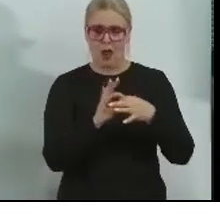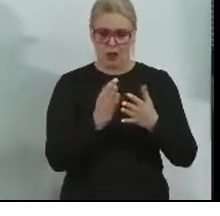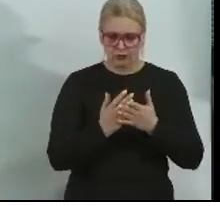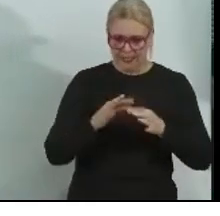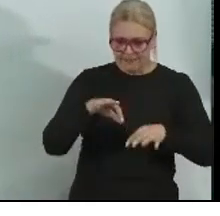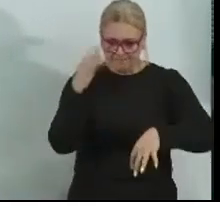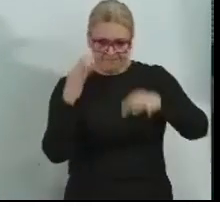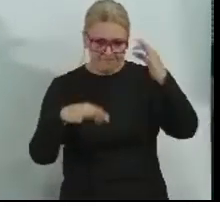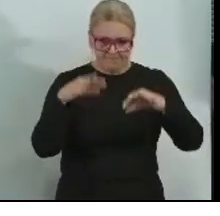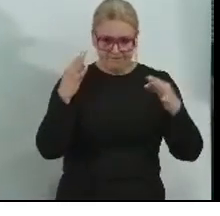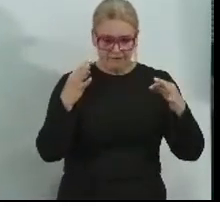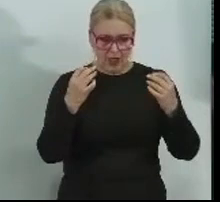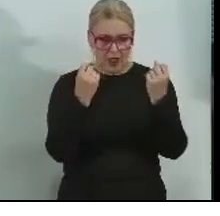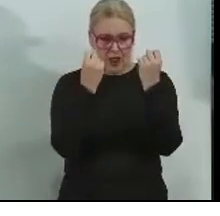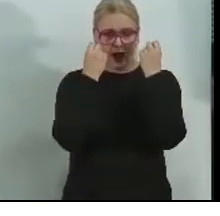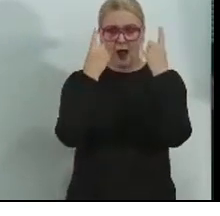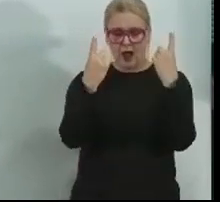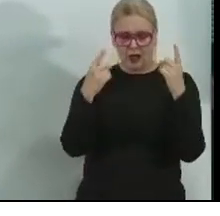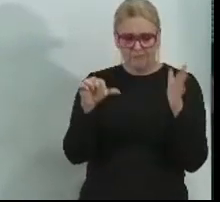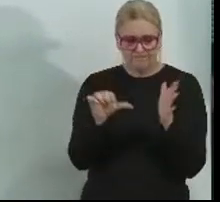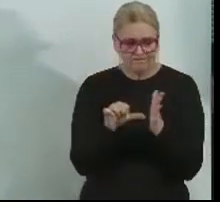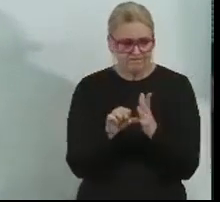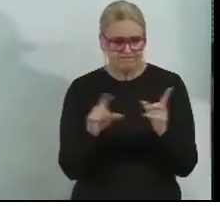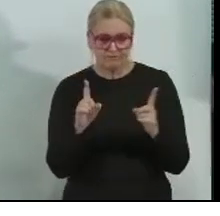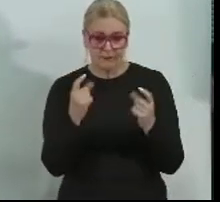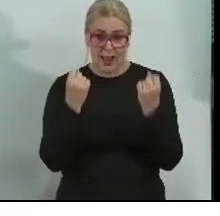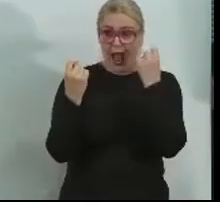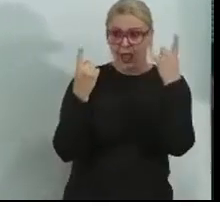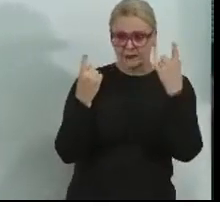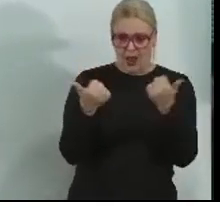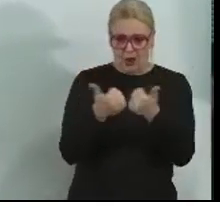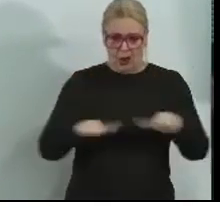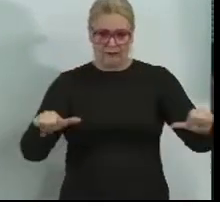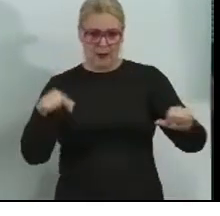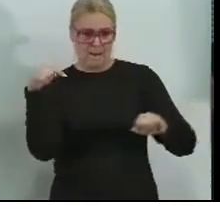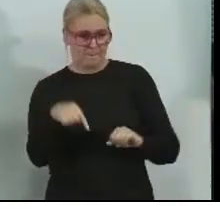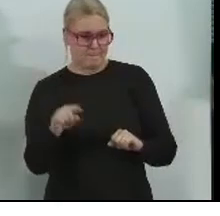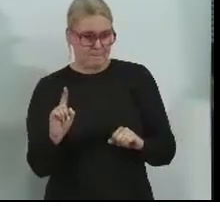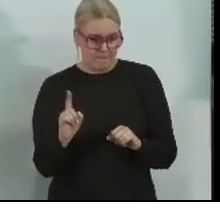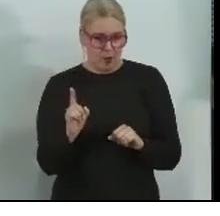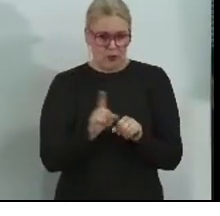culpability in creating that kind of narrative. Because if you think back to previous Paralympic